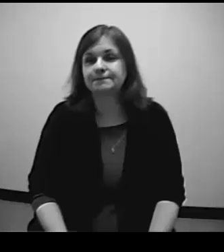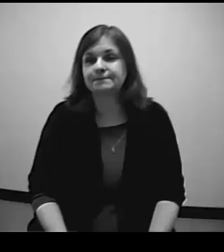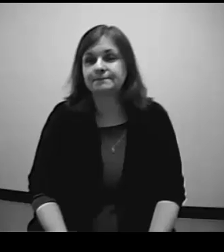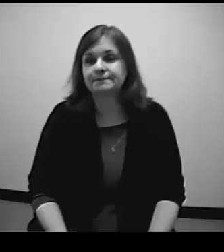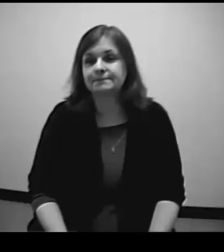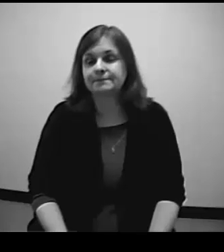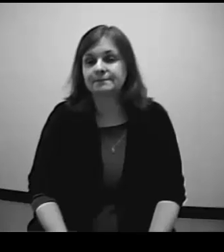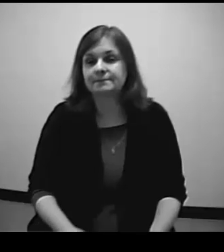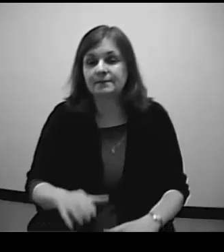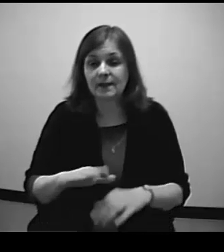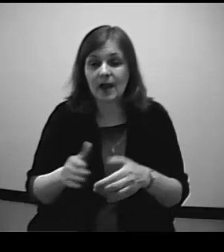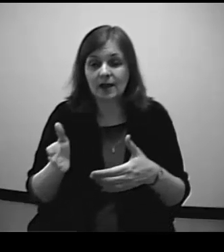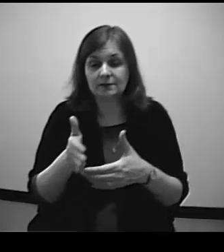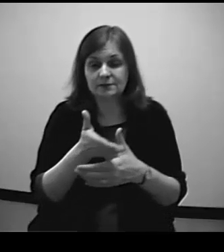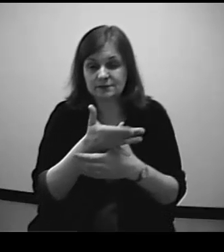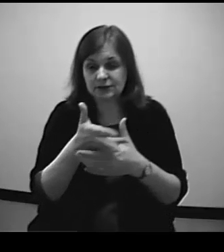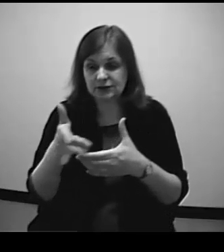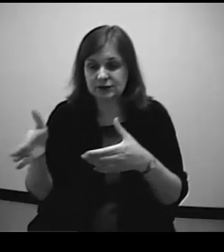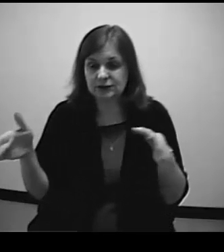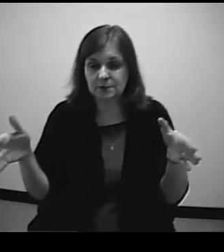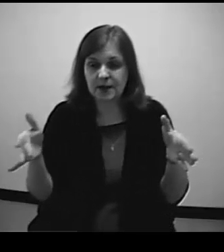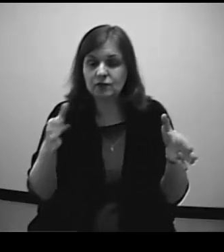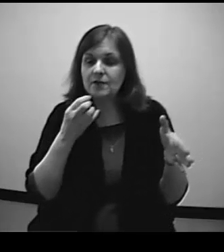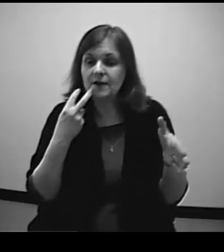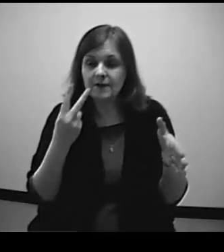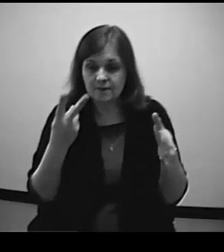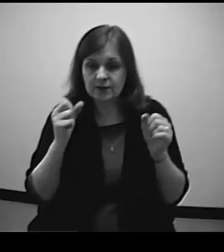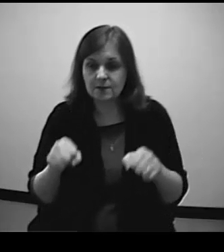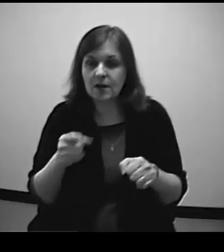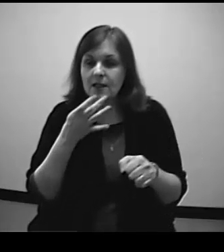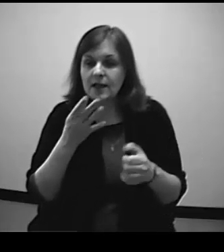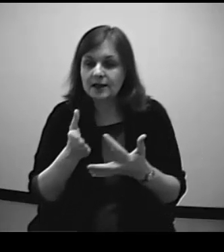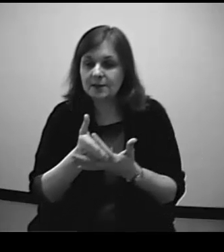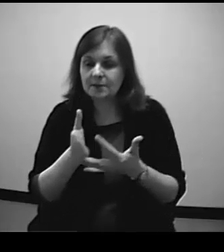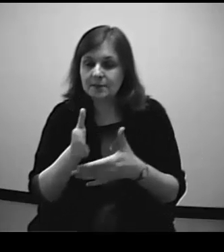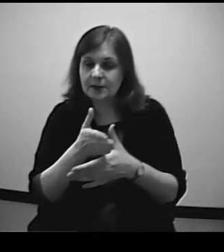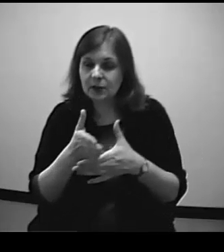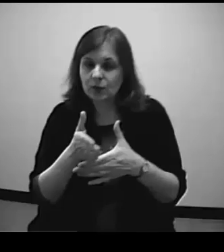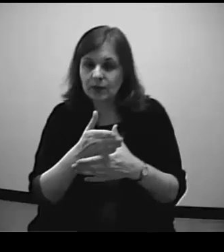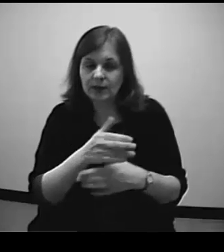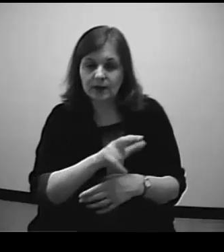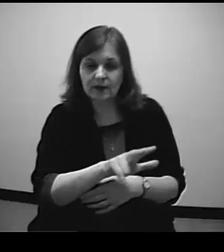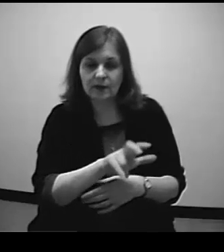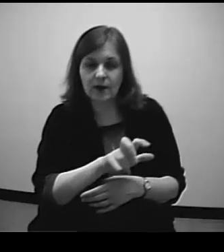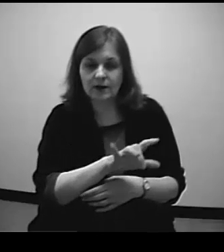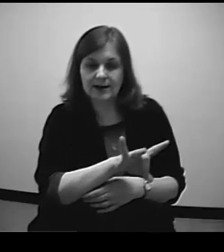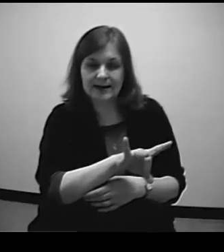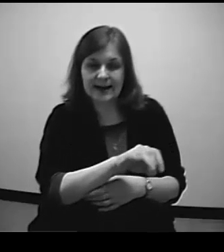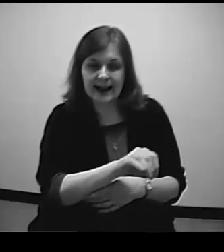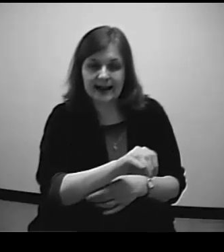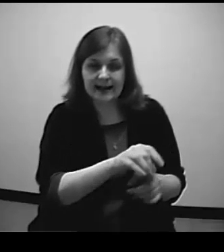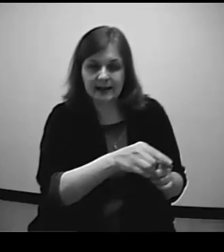on a spectrum we look at visible light been between 380